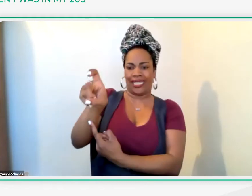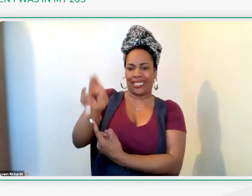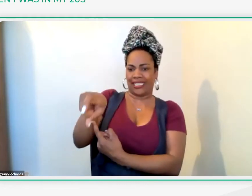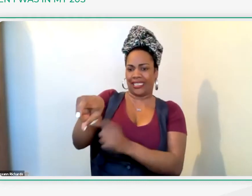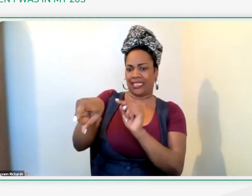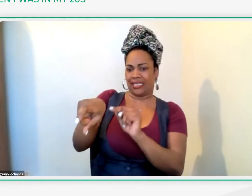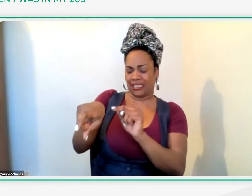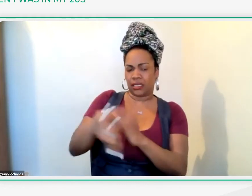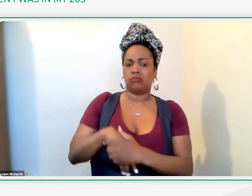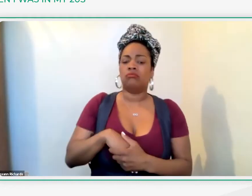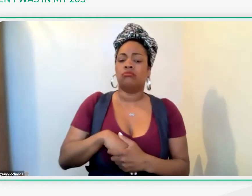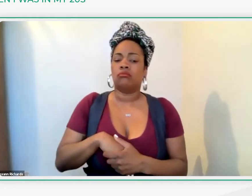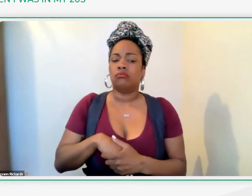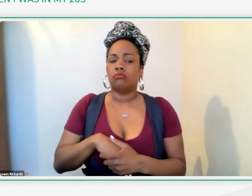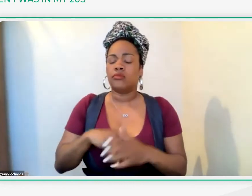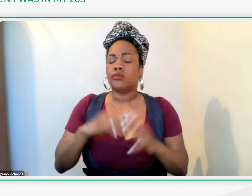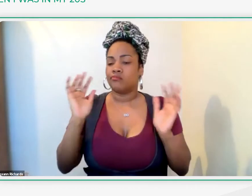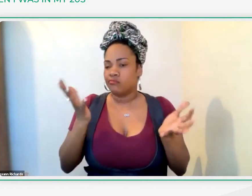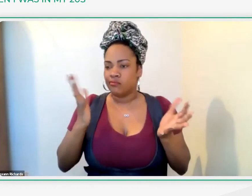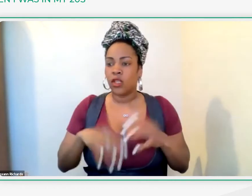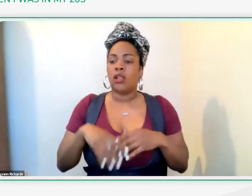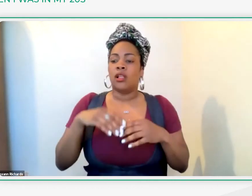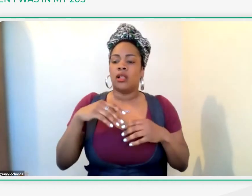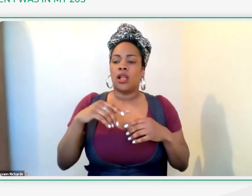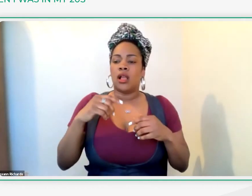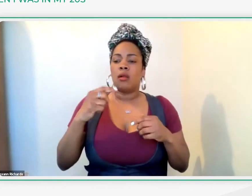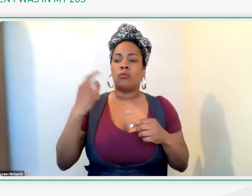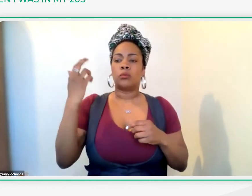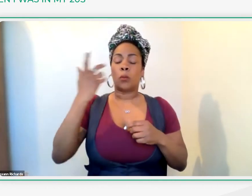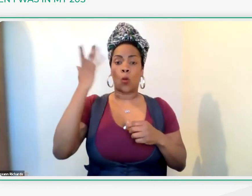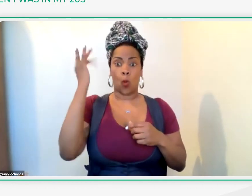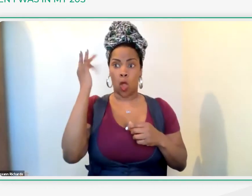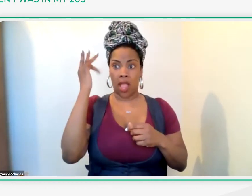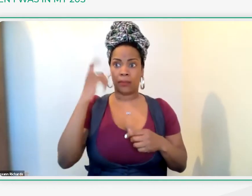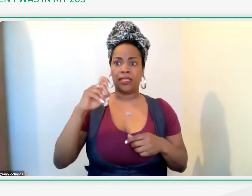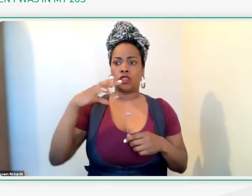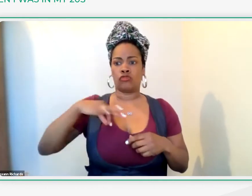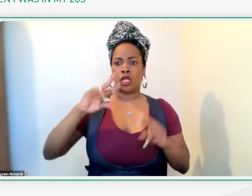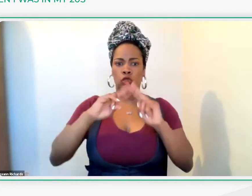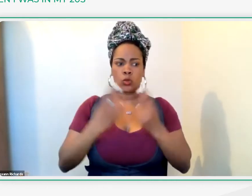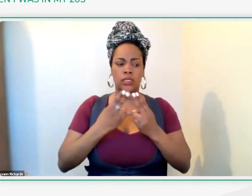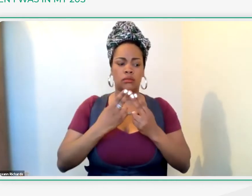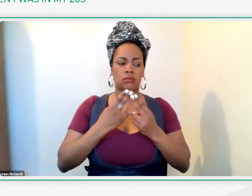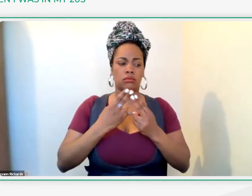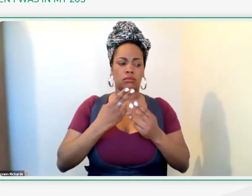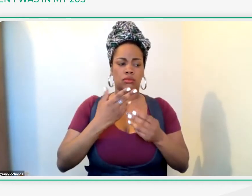I can't say they're the best, but they are needed.